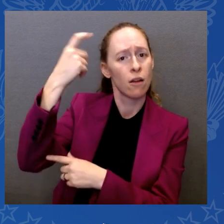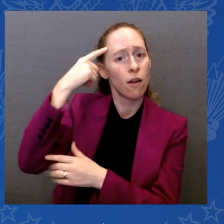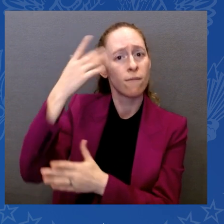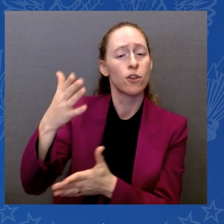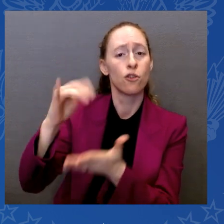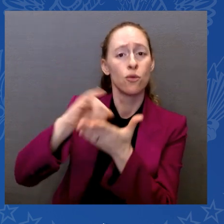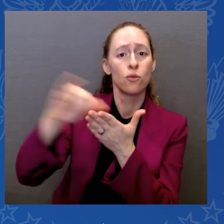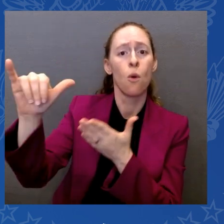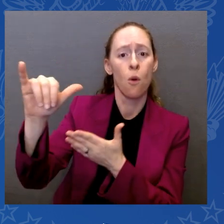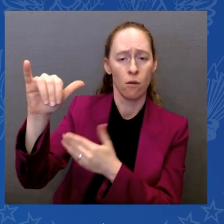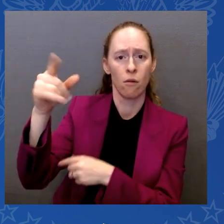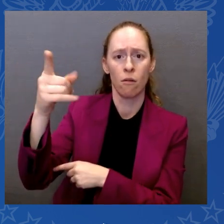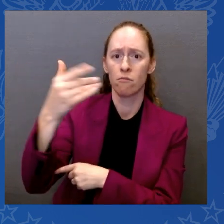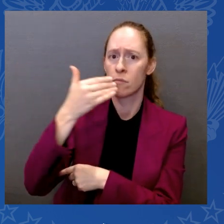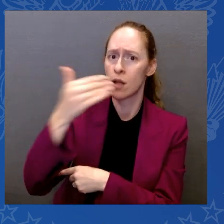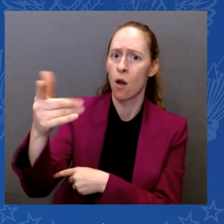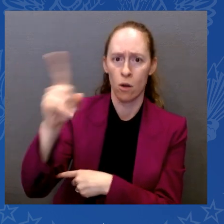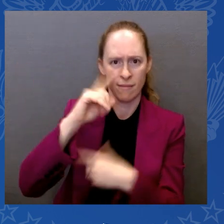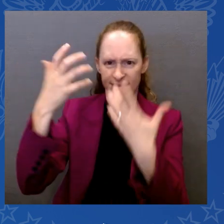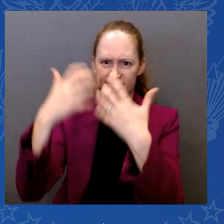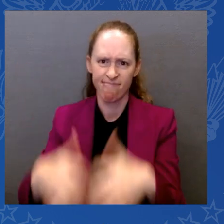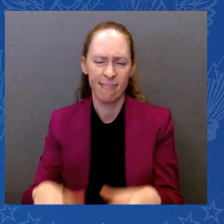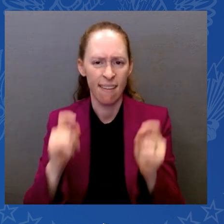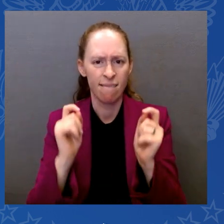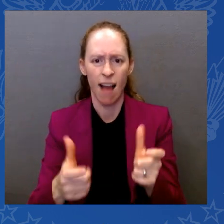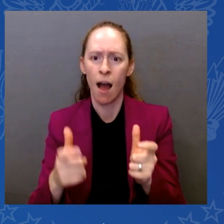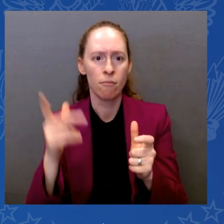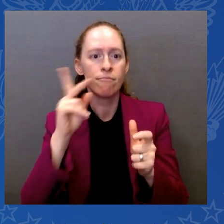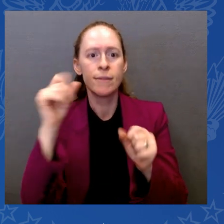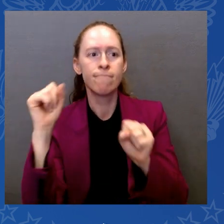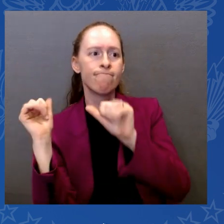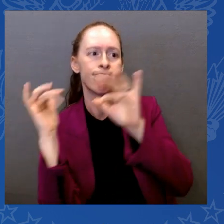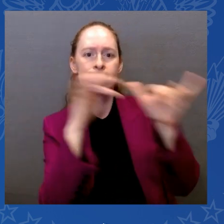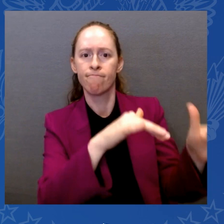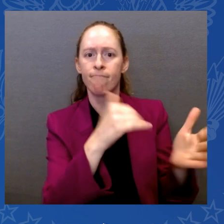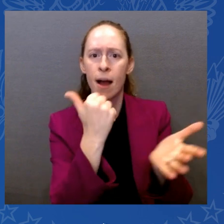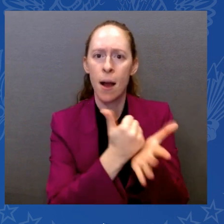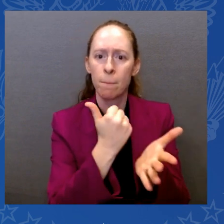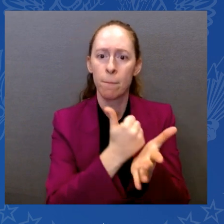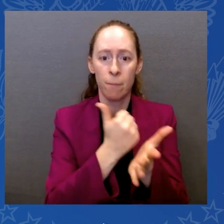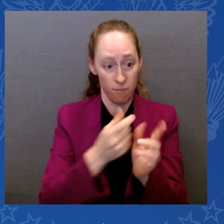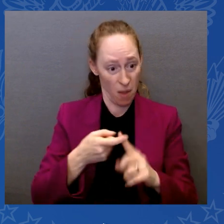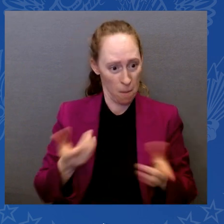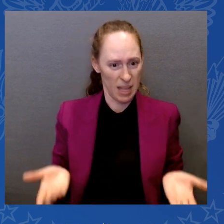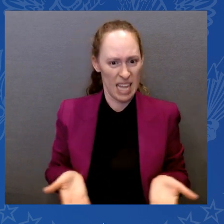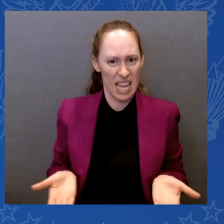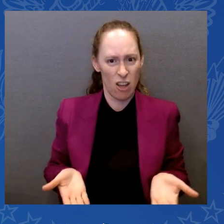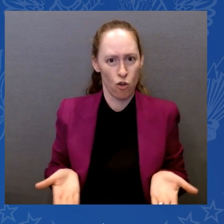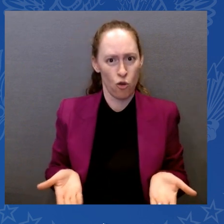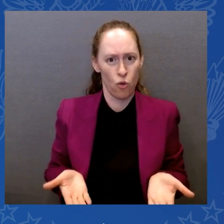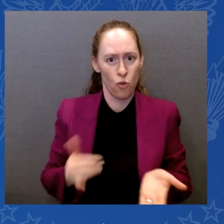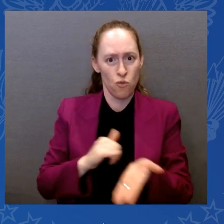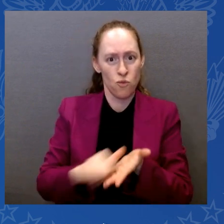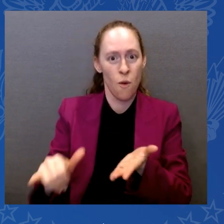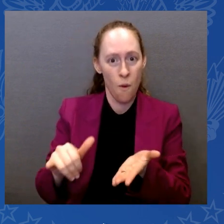to help brothers and sisters in Puerto Rico. And there's a lot of them, I think. Maybe New York has about the largest